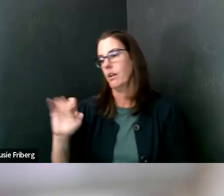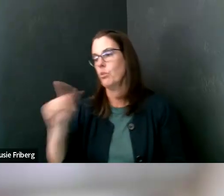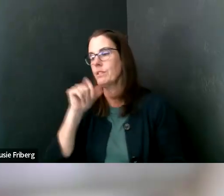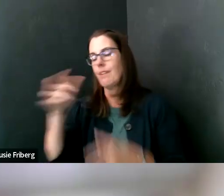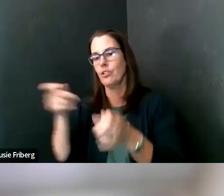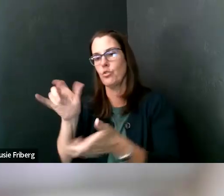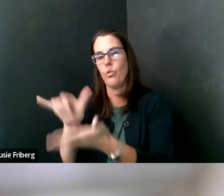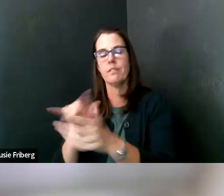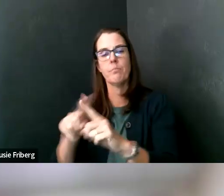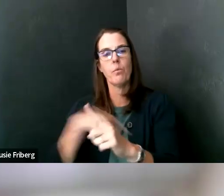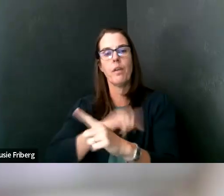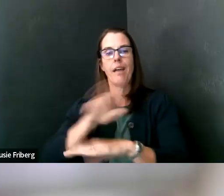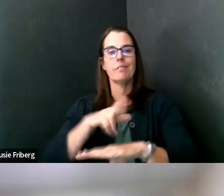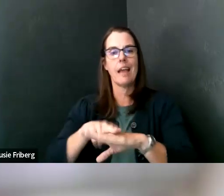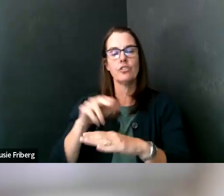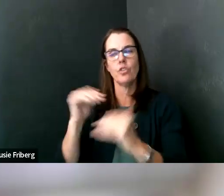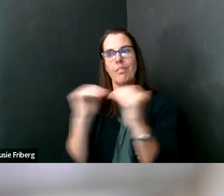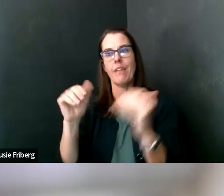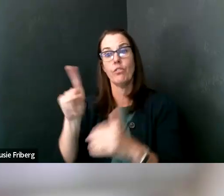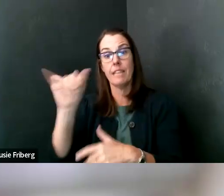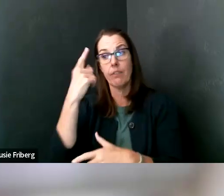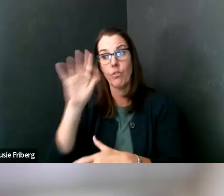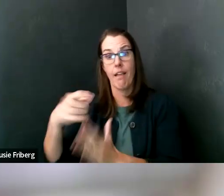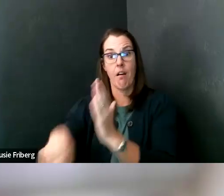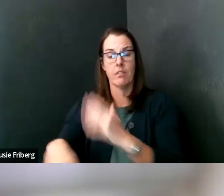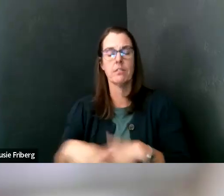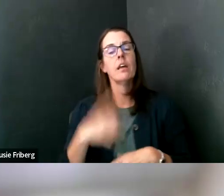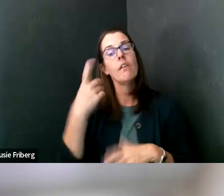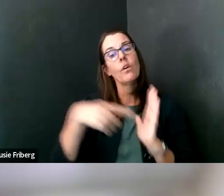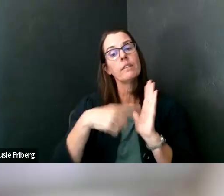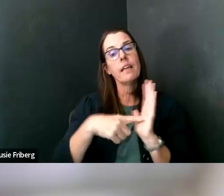but we do have national level data on these costs. For example, for patients with commercial